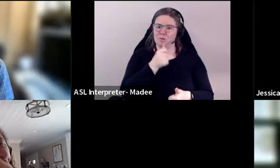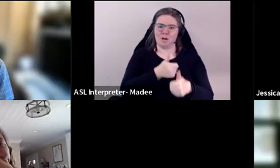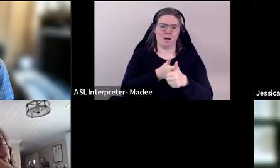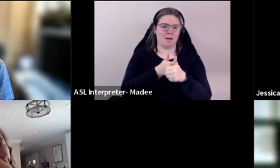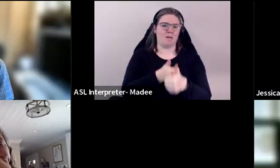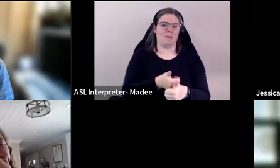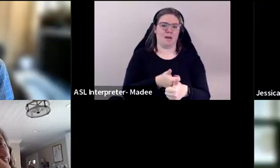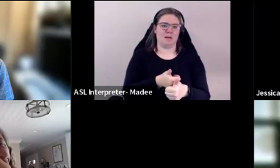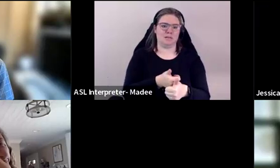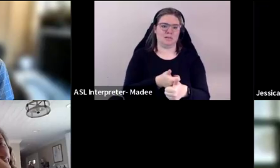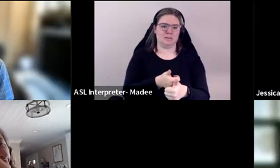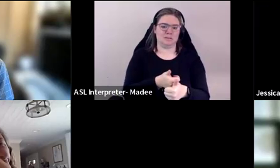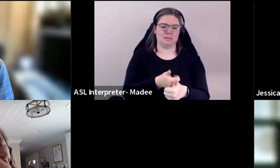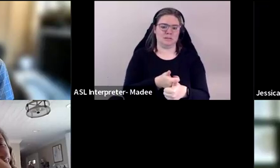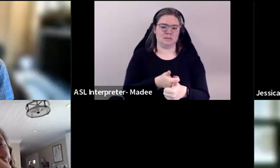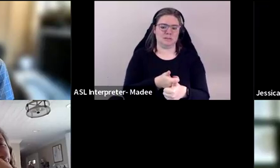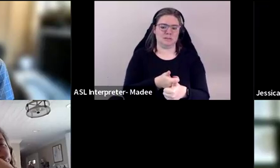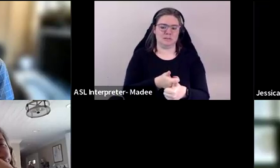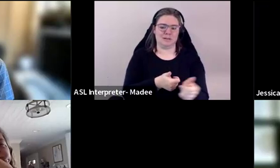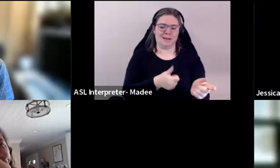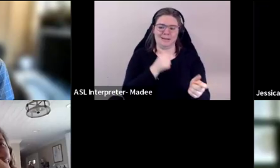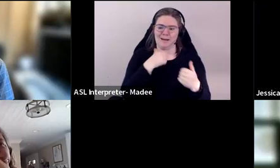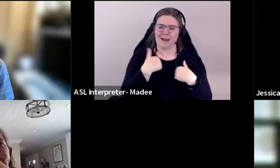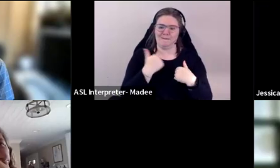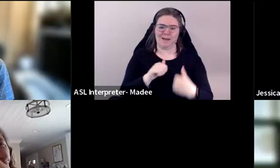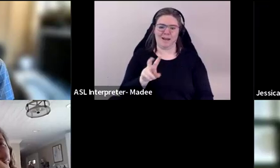Rebecca Rabatin, she/her, Independence First: because they did not have an events that could provide